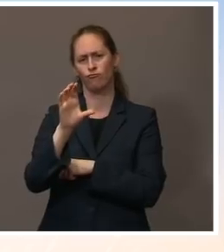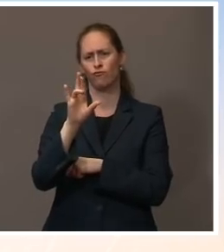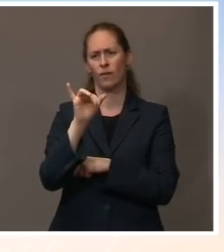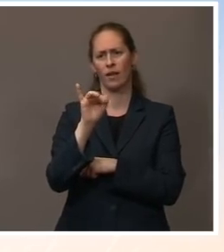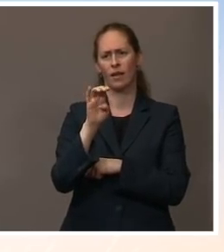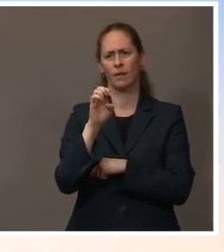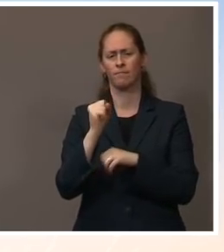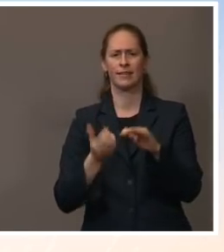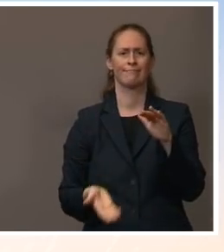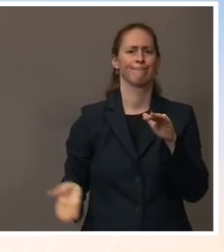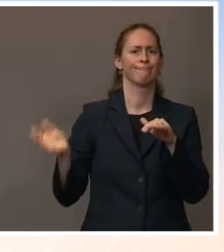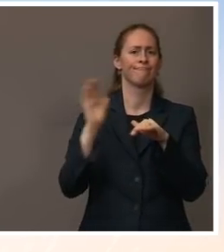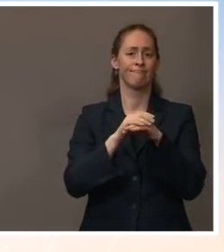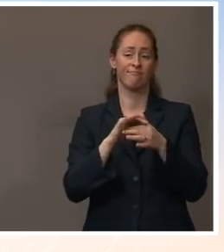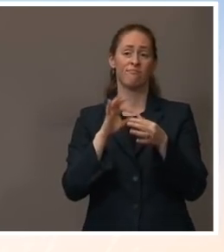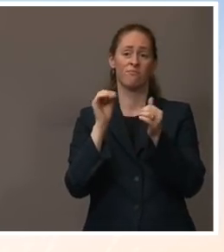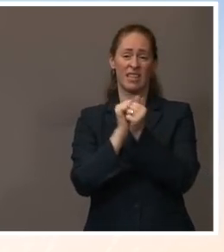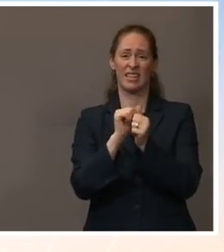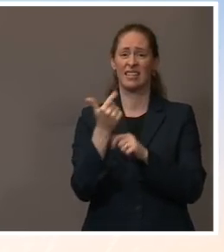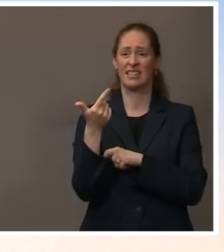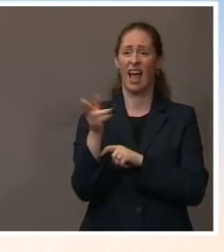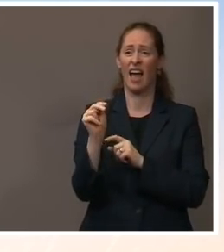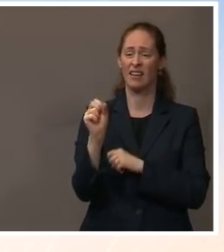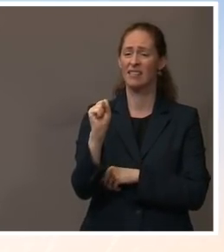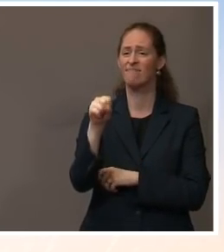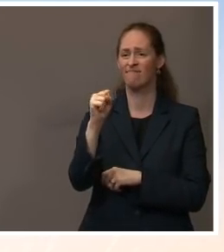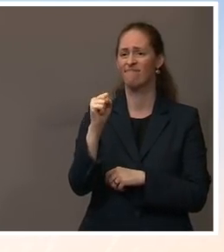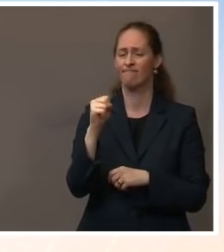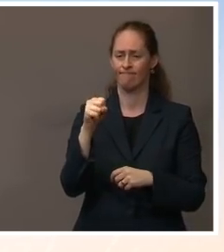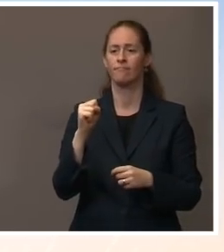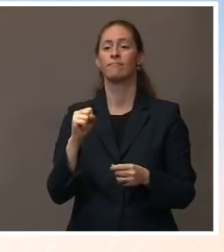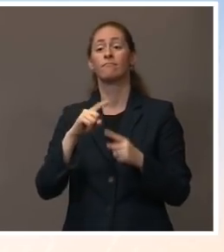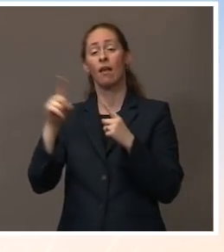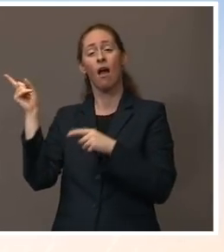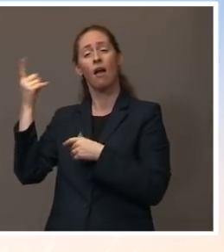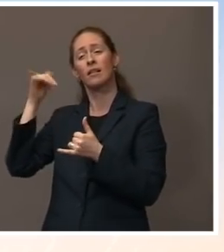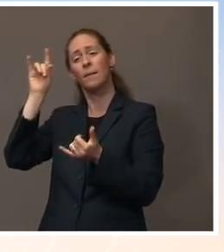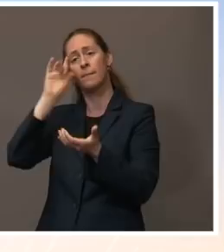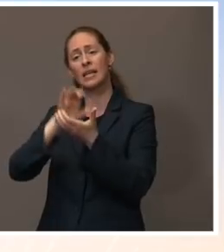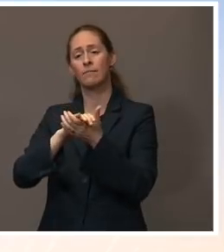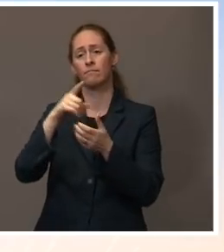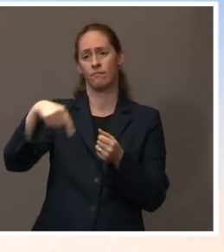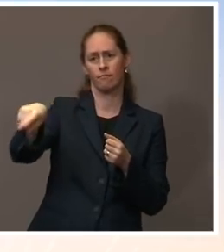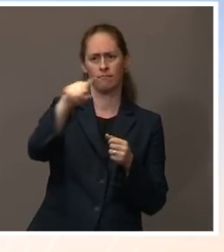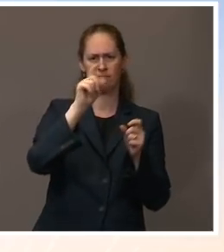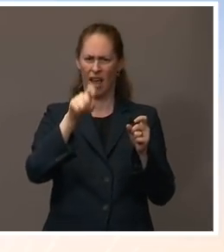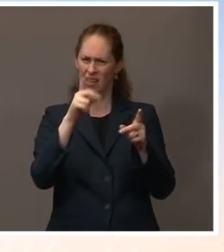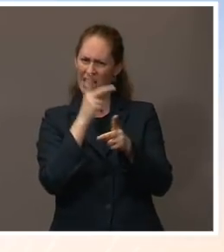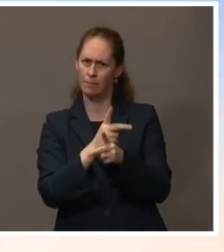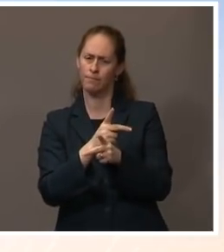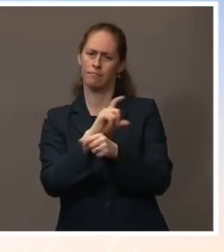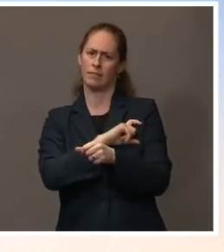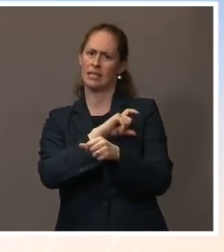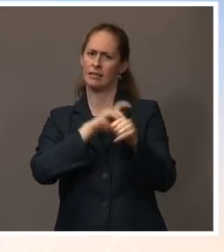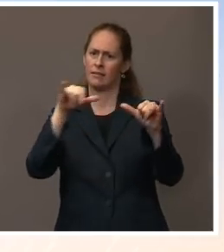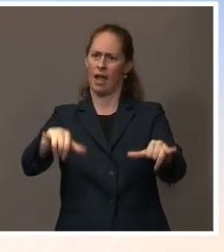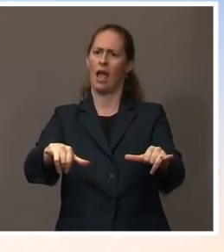But he also believes that we need to ensure that state and local governments keep cops on the beat, that we're supporting community policing, and that's a key part of it as well.